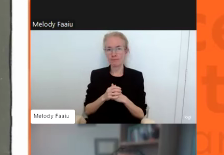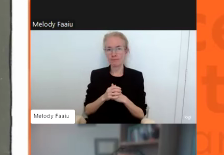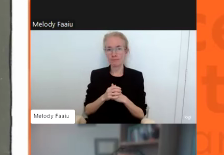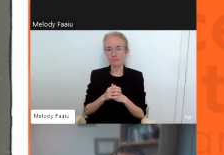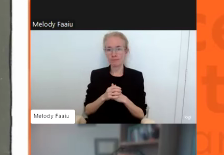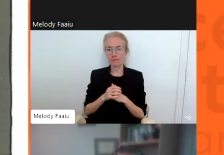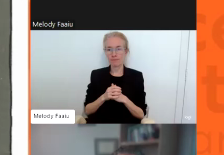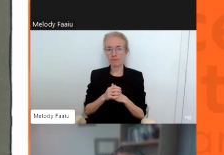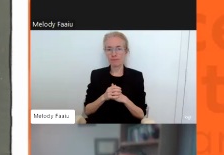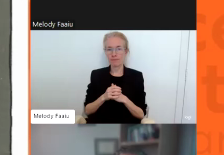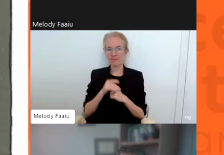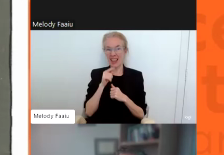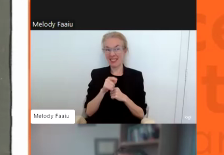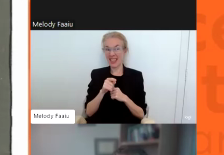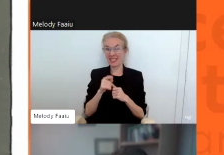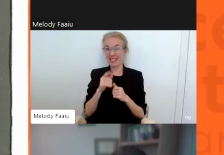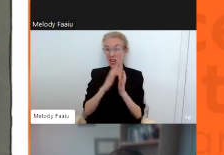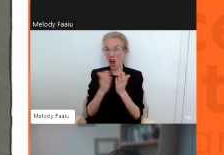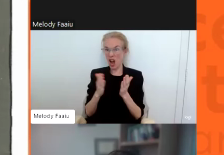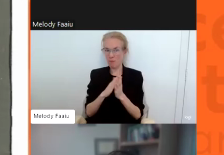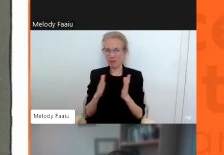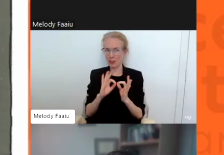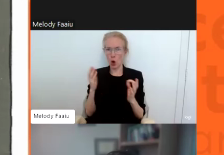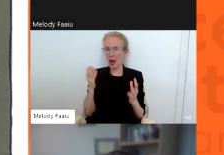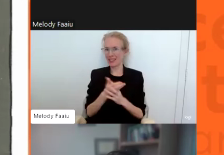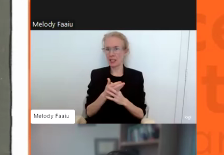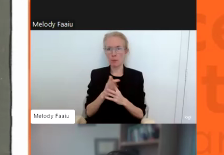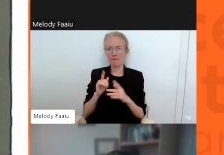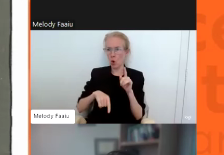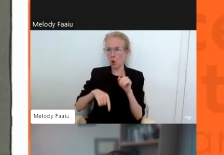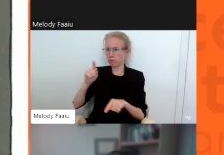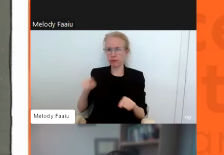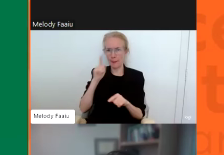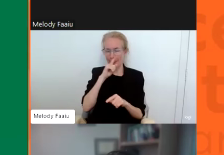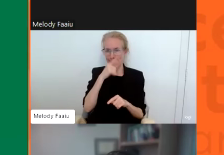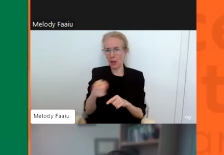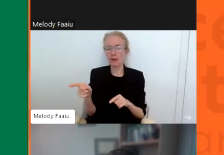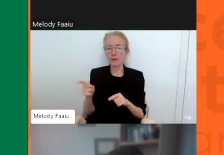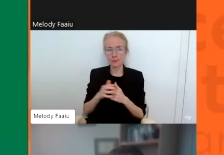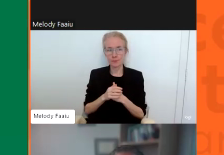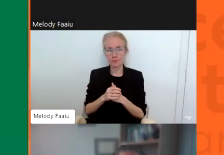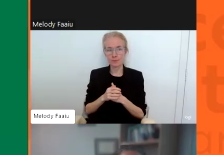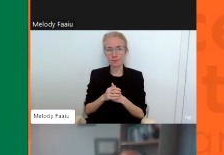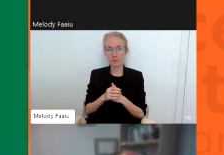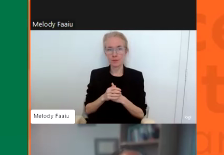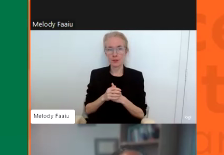doesn't work for everyone. Now this guide is called Masterplanning